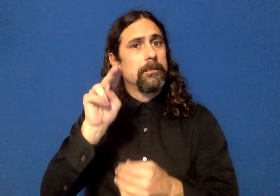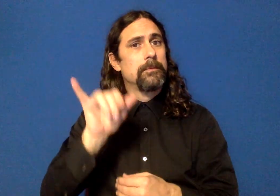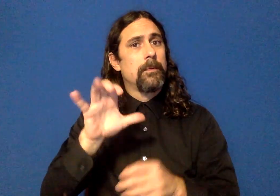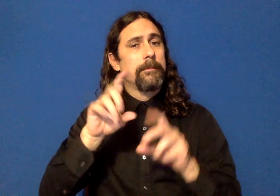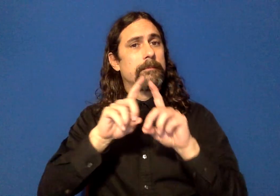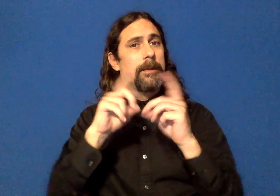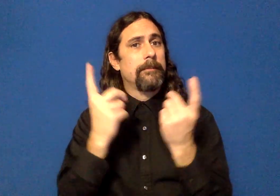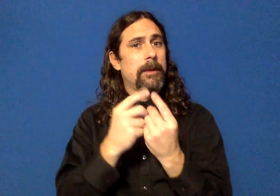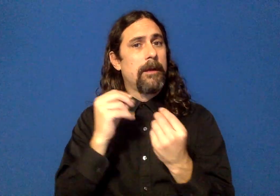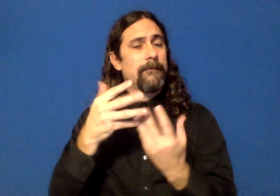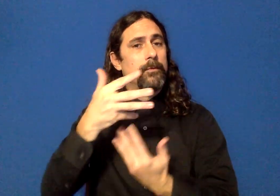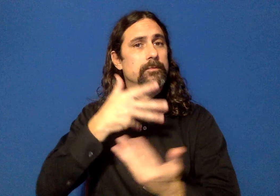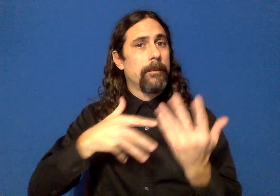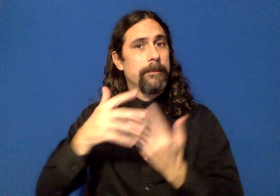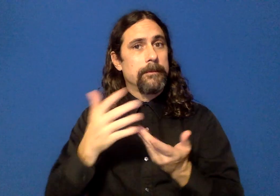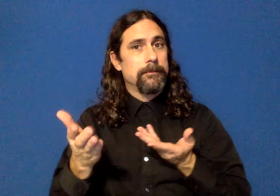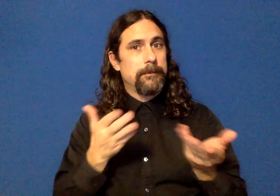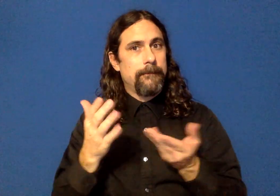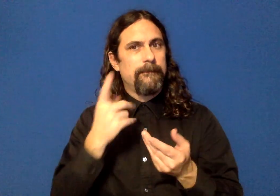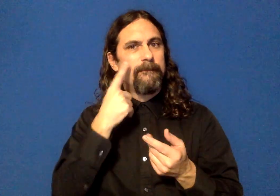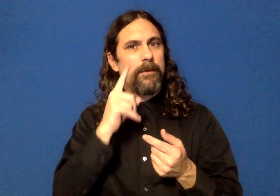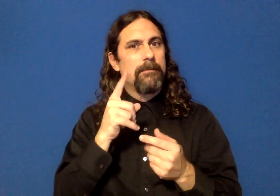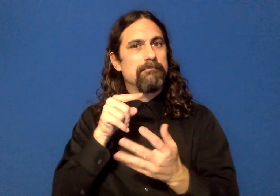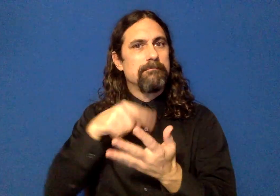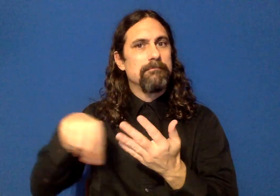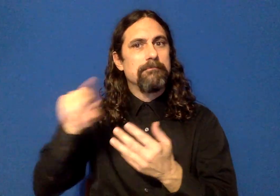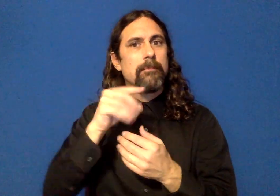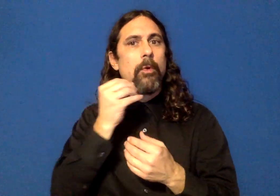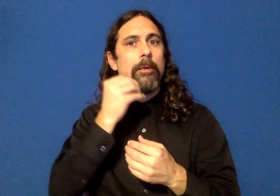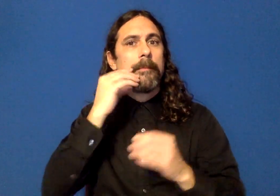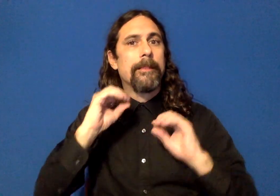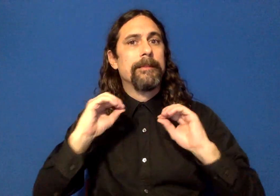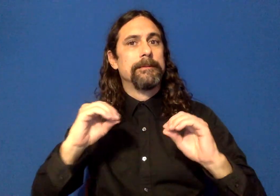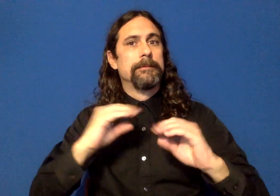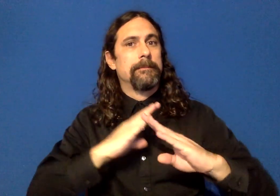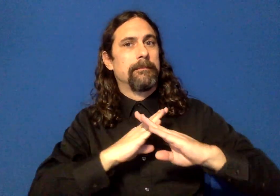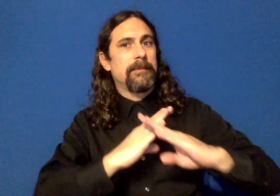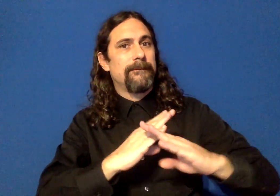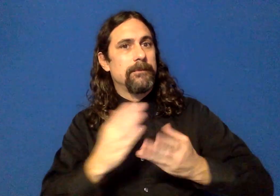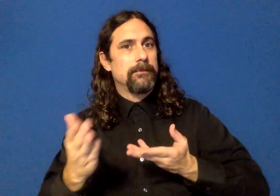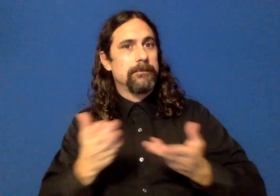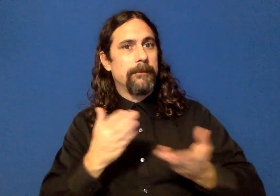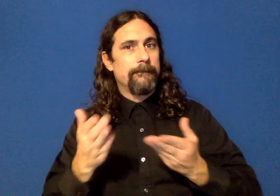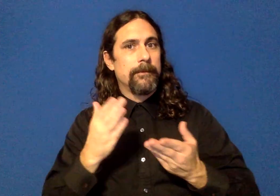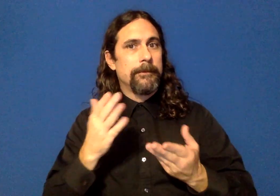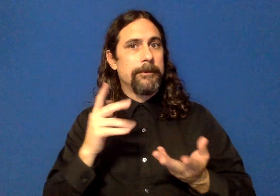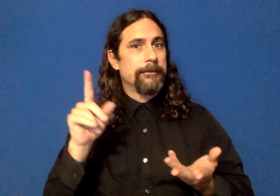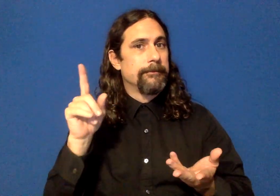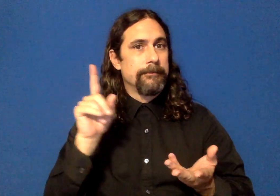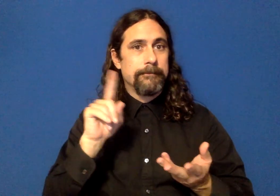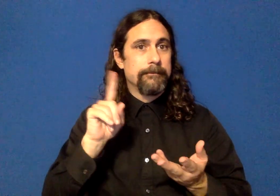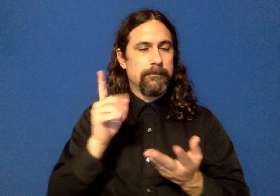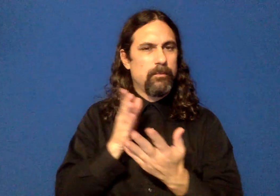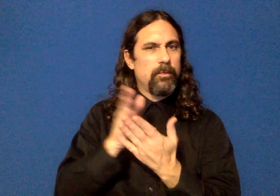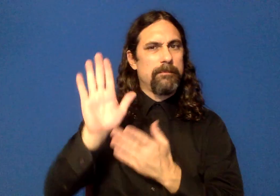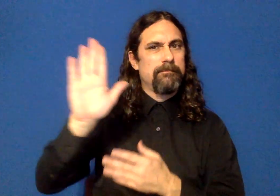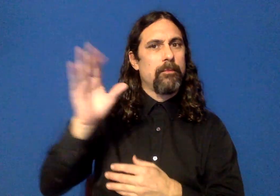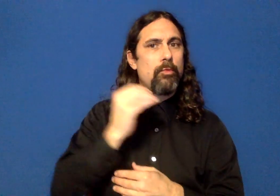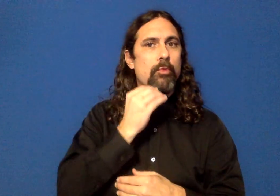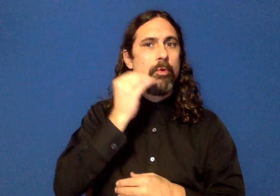You may also contact the NYC Department of Social Services for homelessness prevention services